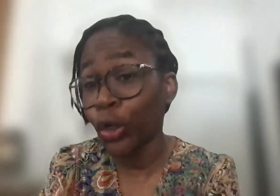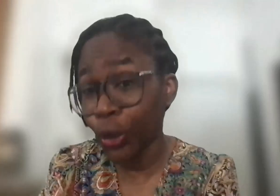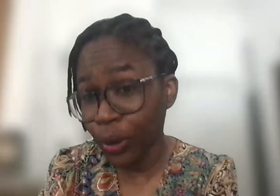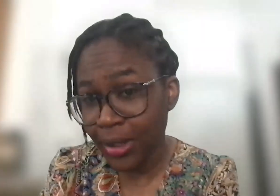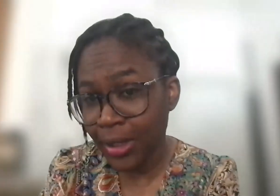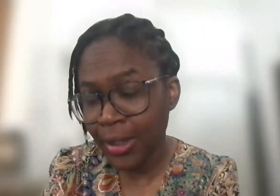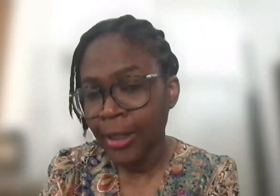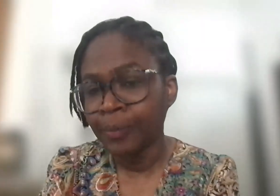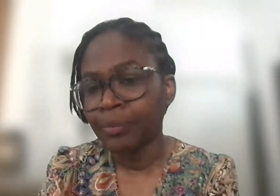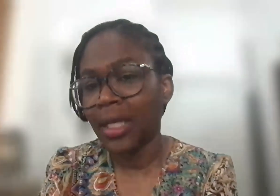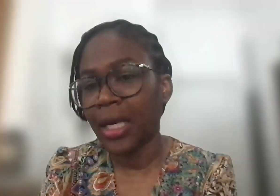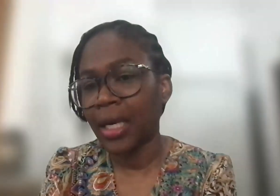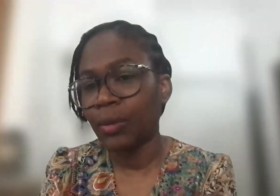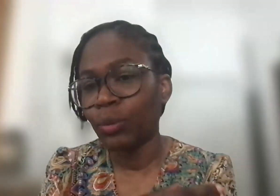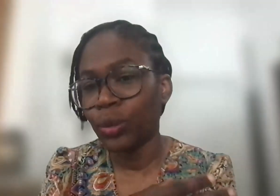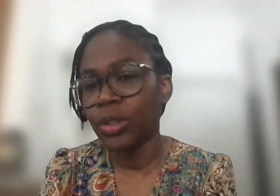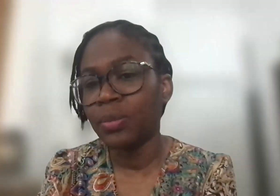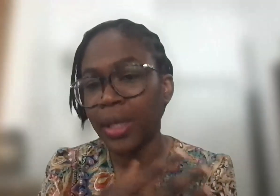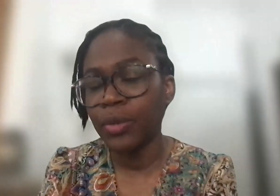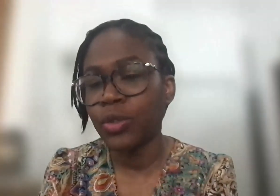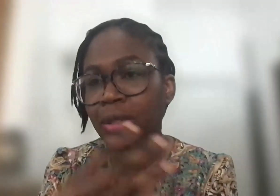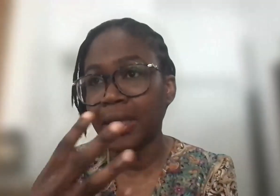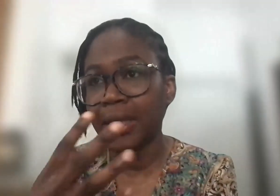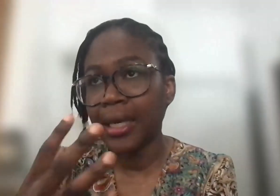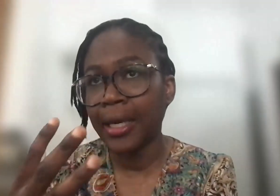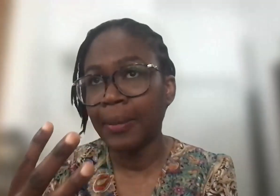Omolade: folks that are affected by the problem in the research or not.